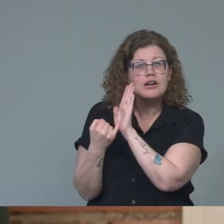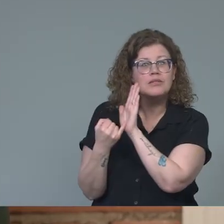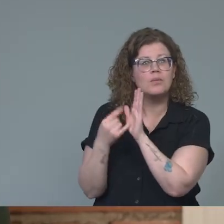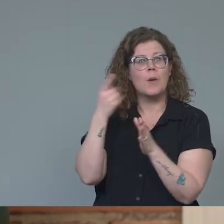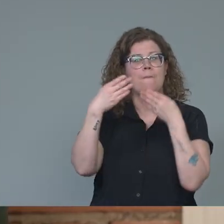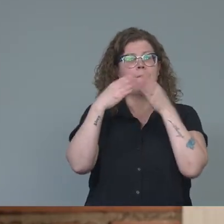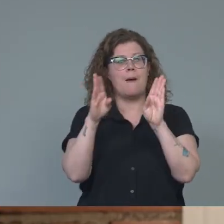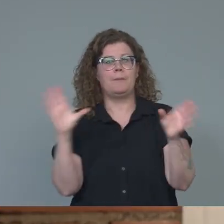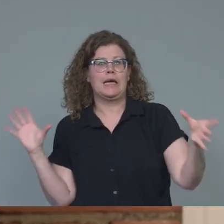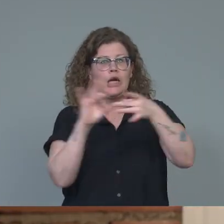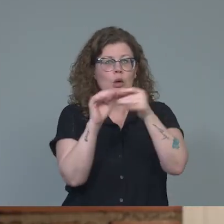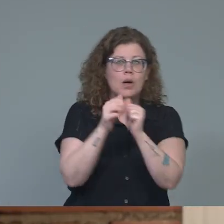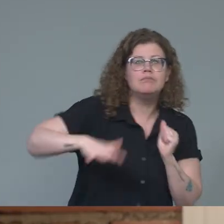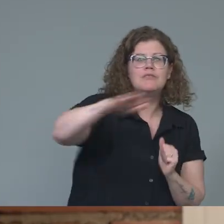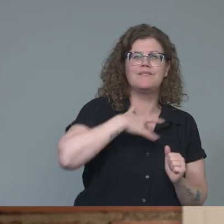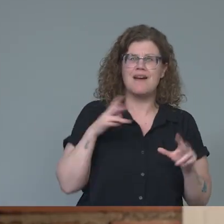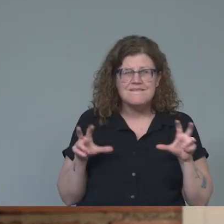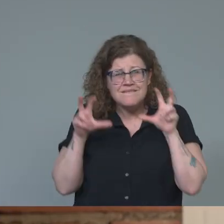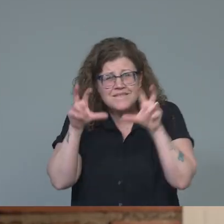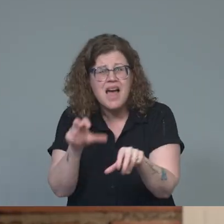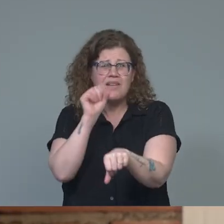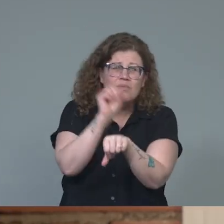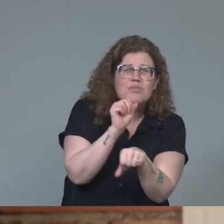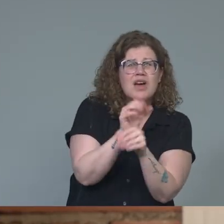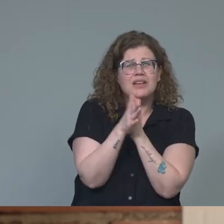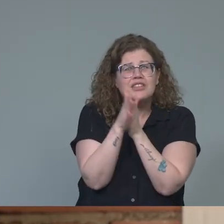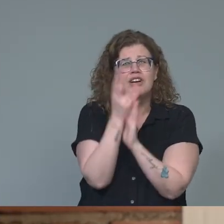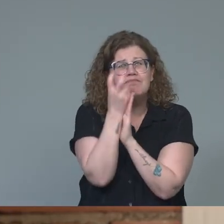then interactivity is not actually community engagement. So, it's great,